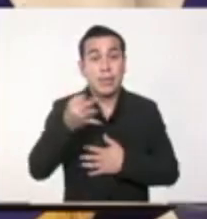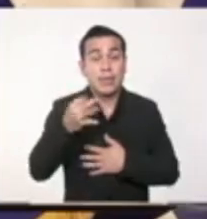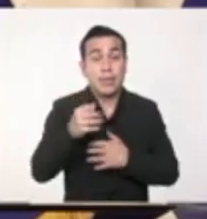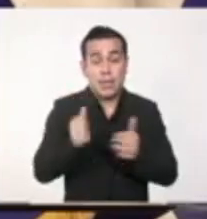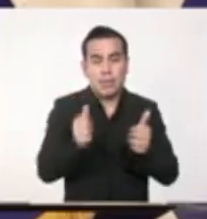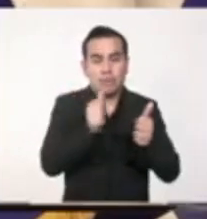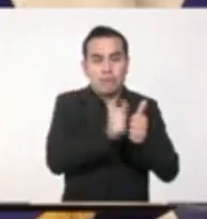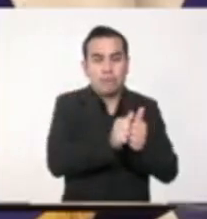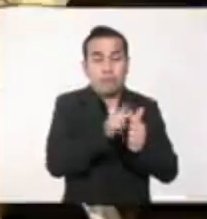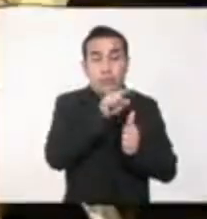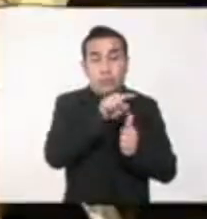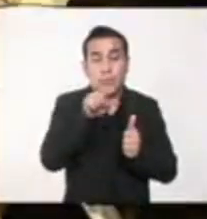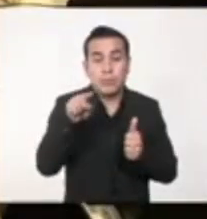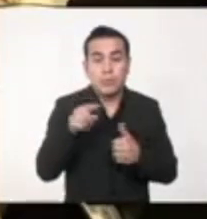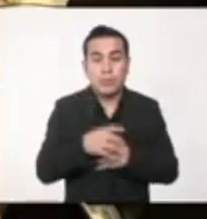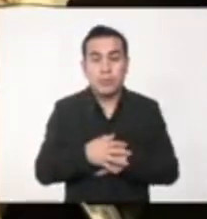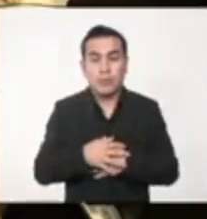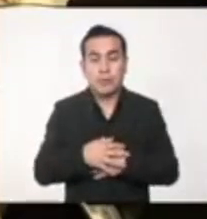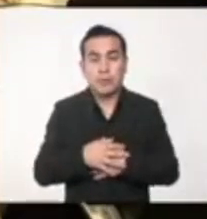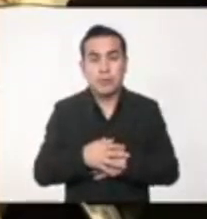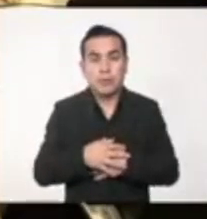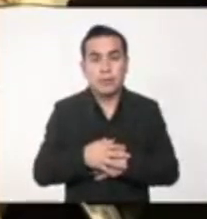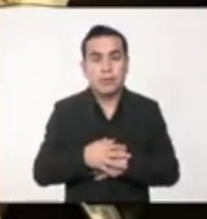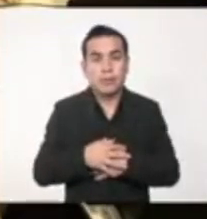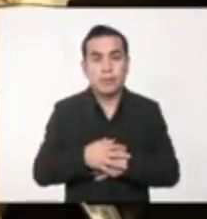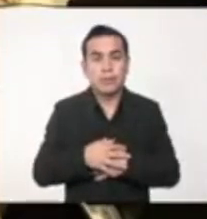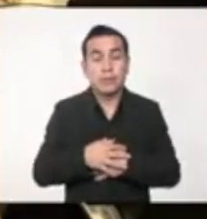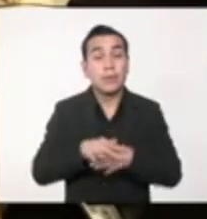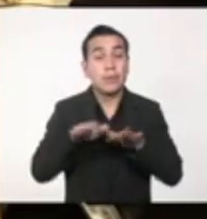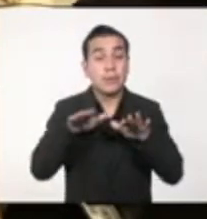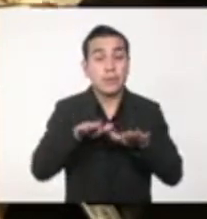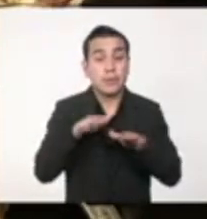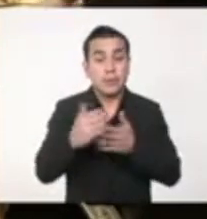your. So, thank you very much for coming and